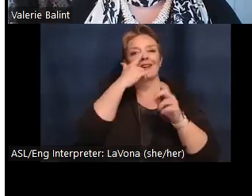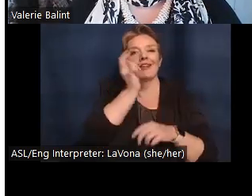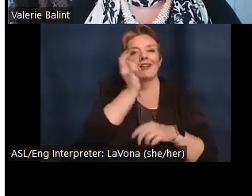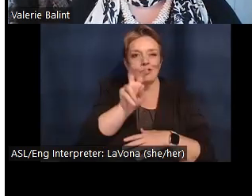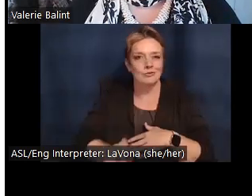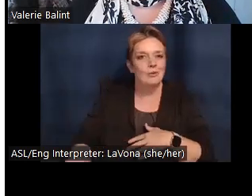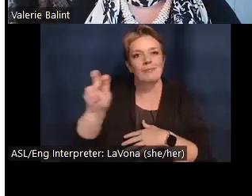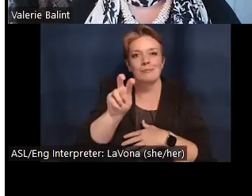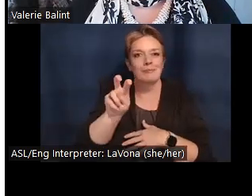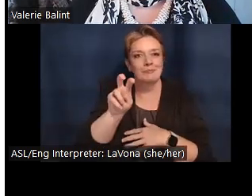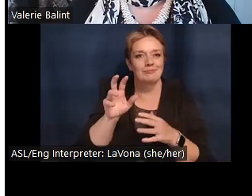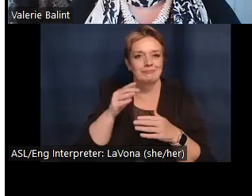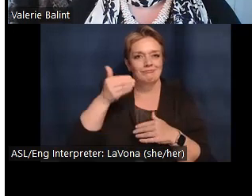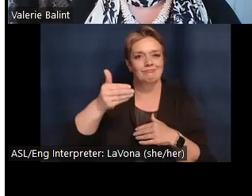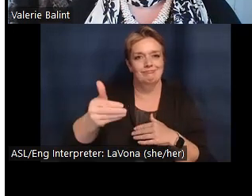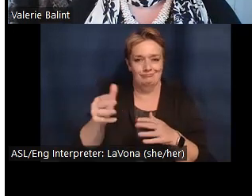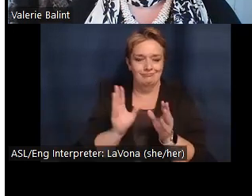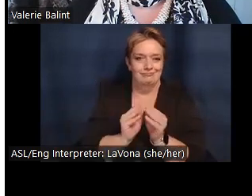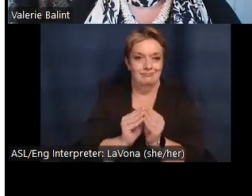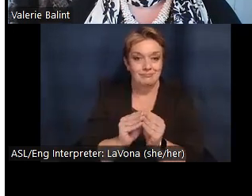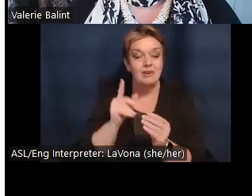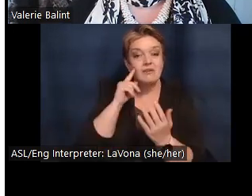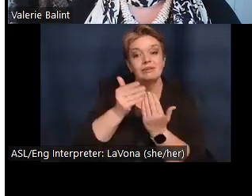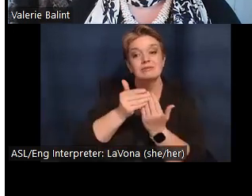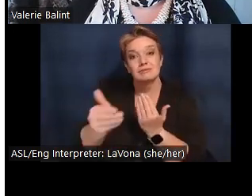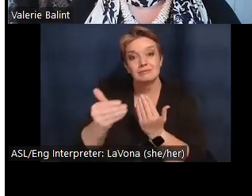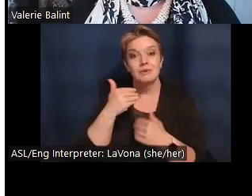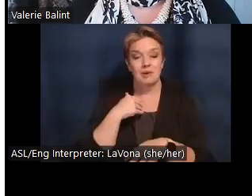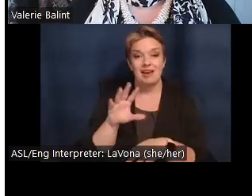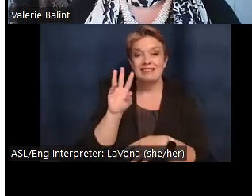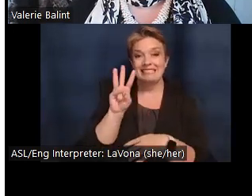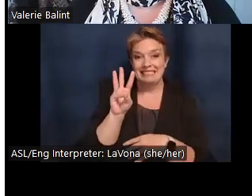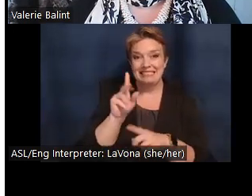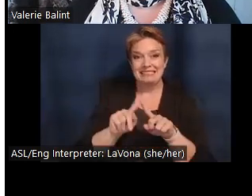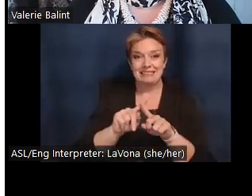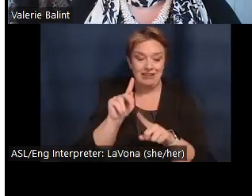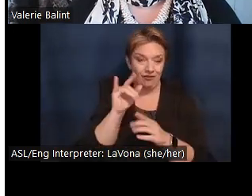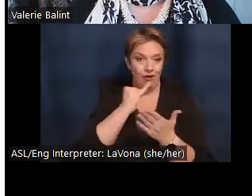with six participating artist home sites, including the Georgia O'Keeffe Abiquiú Home and Studio,